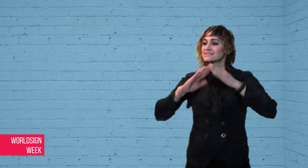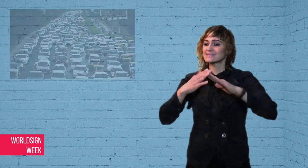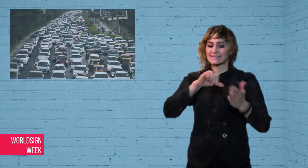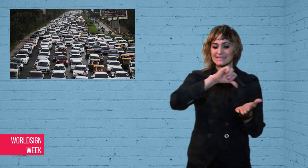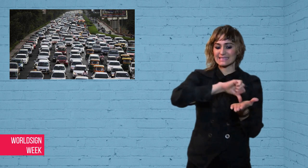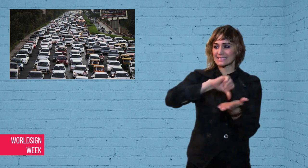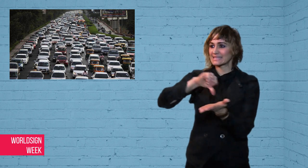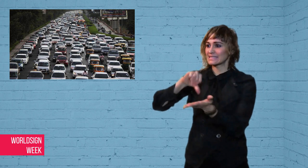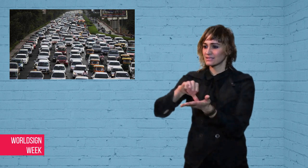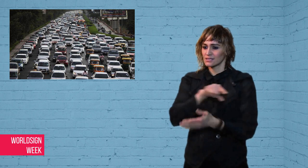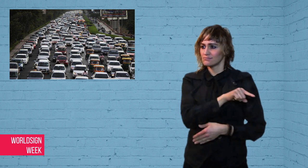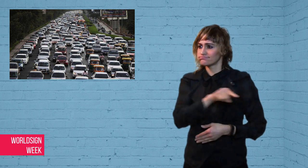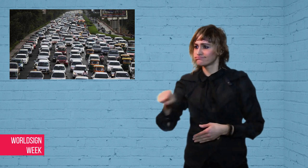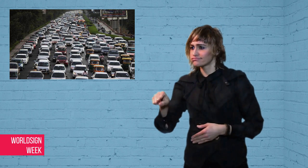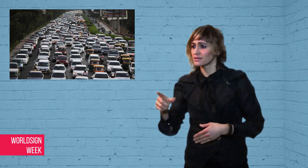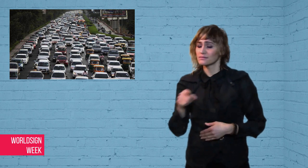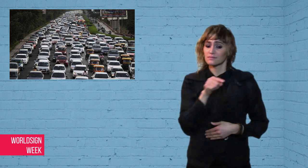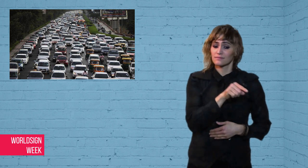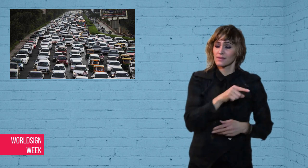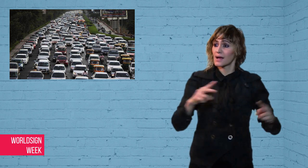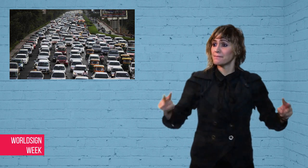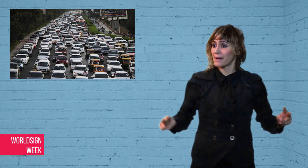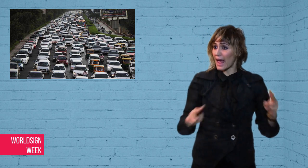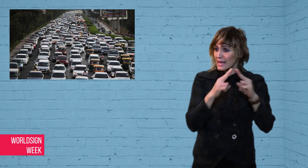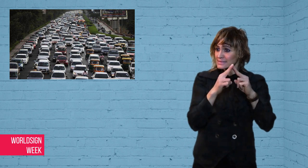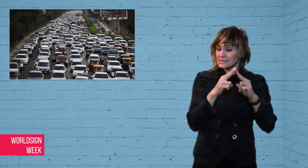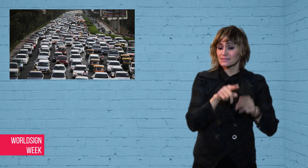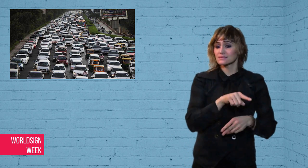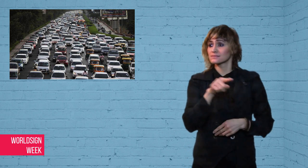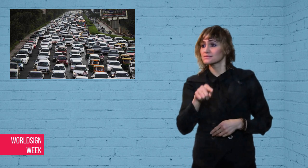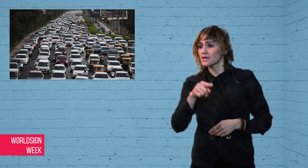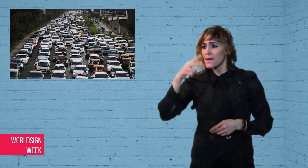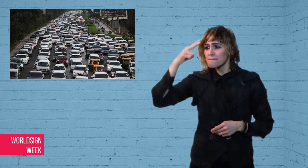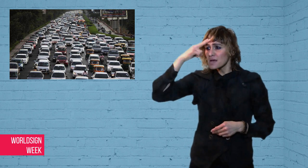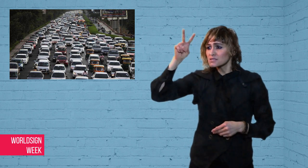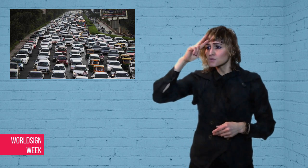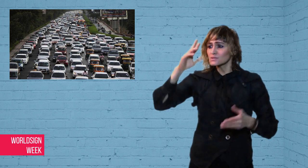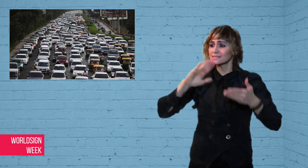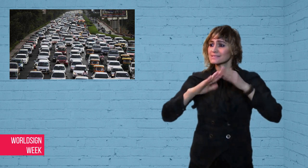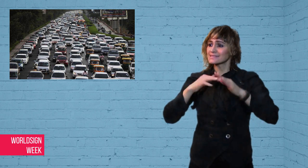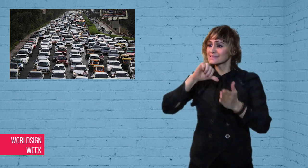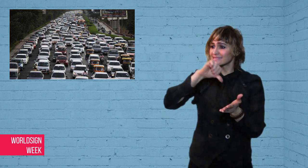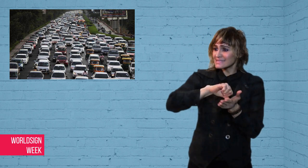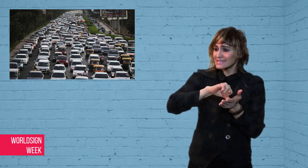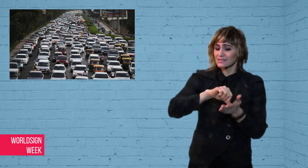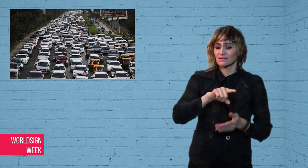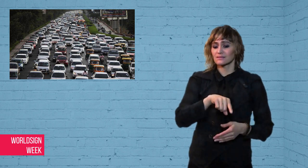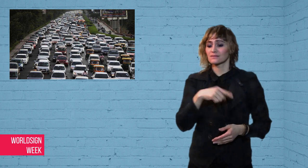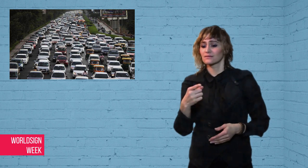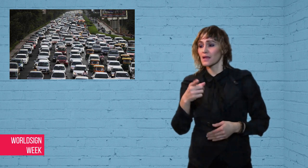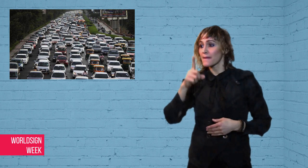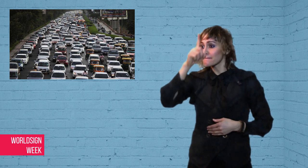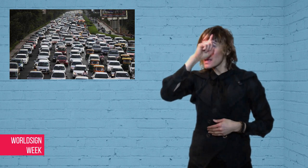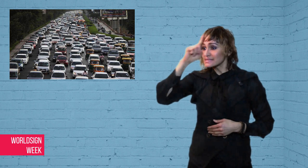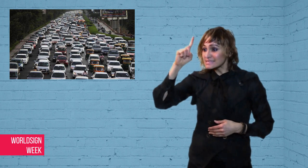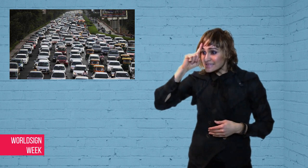Dawn: The mayors of Paris, Mexico City,